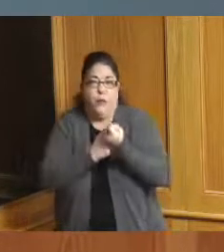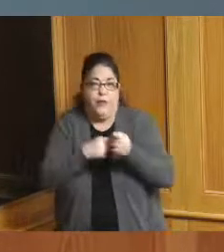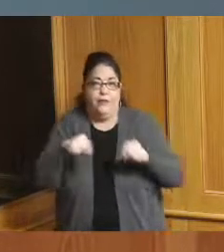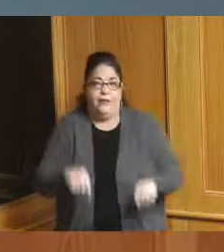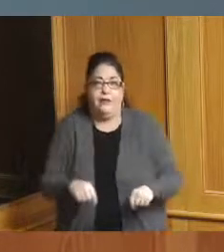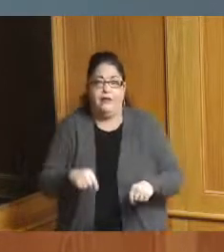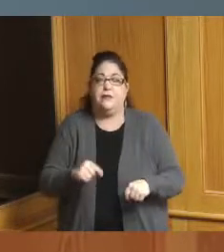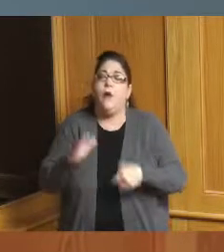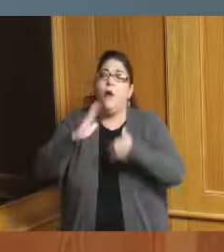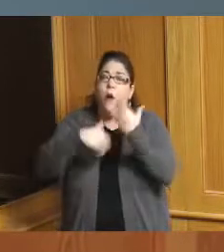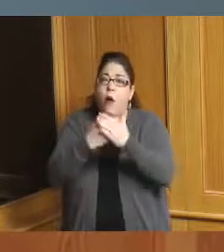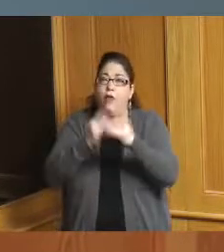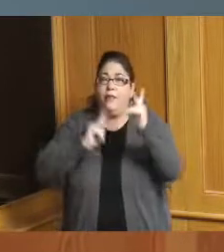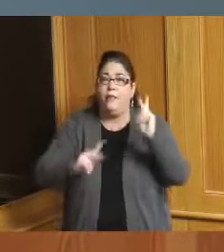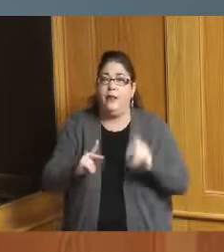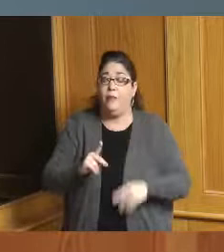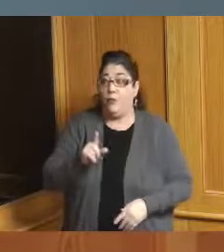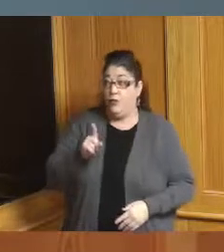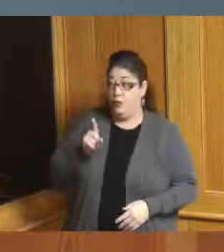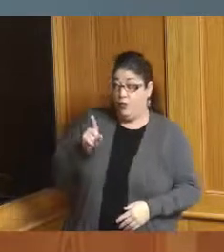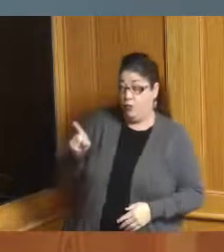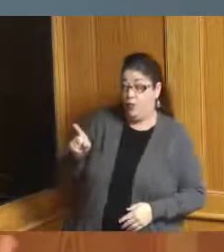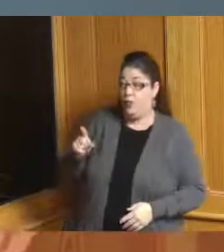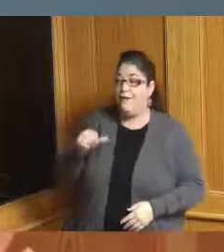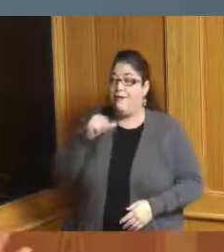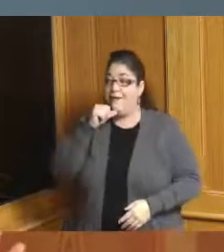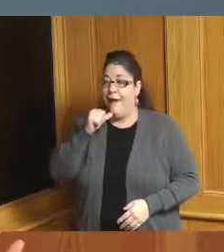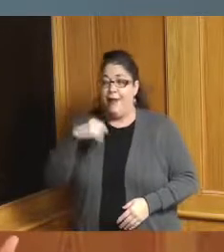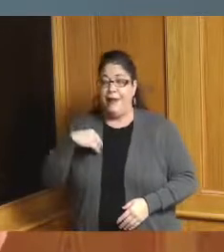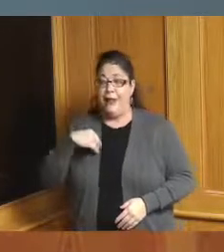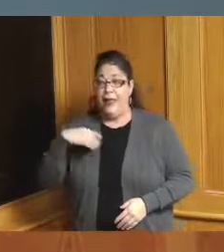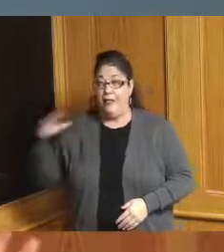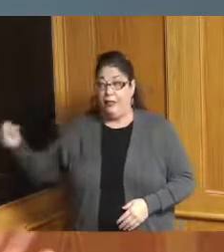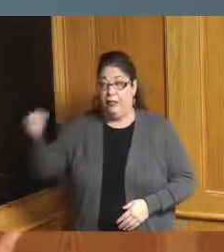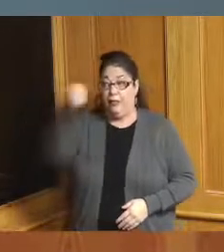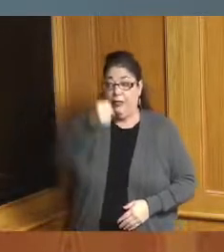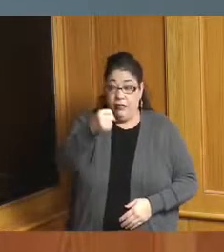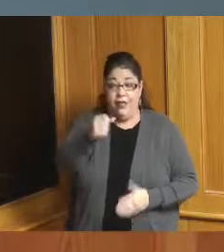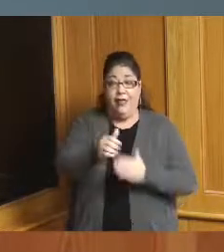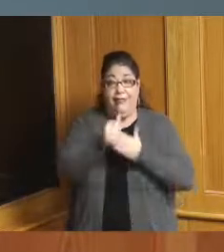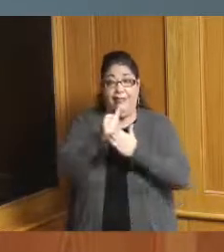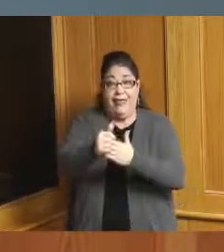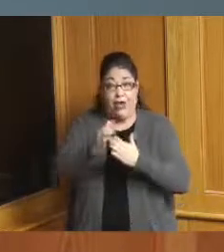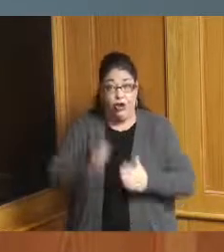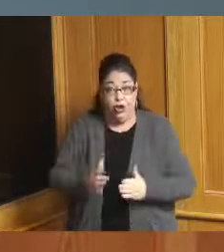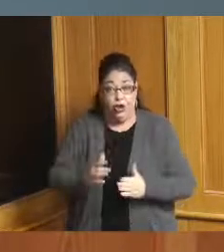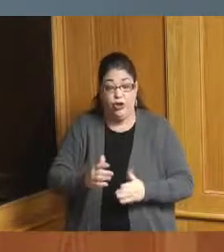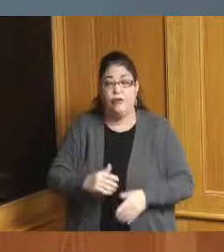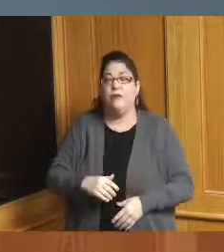very if you if you are not in the forefront even as a leader or just as someone in an agency or